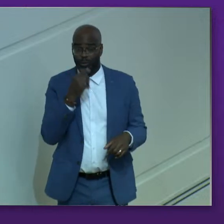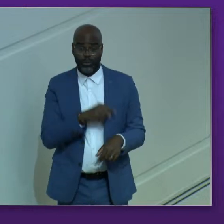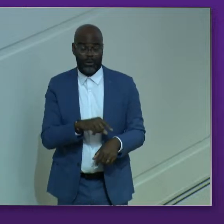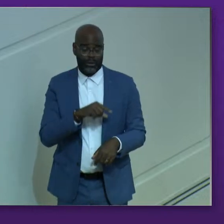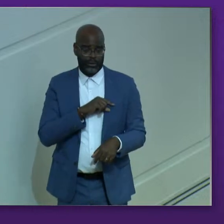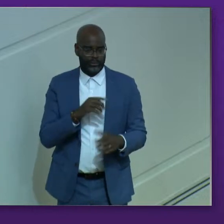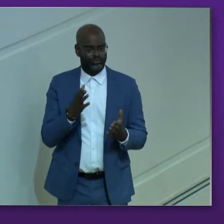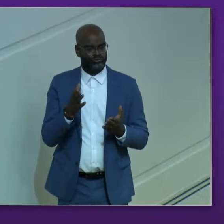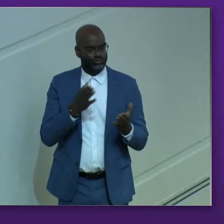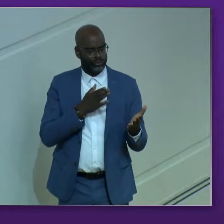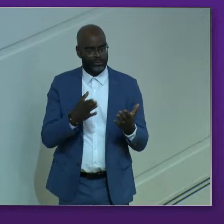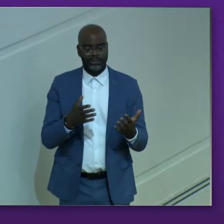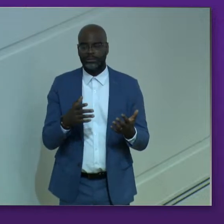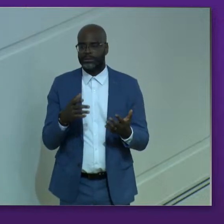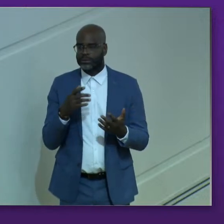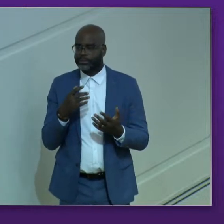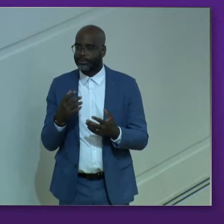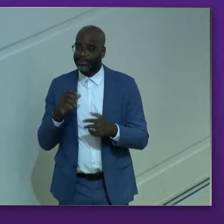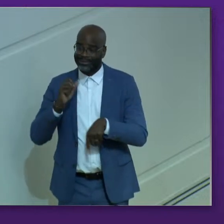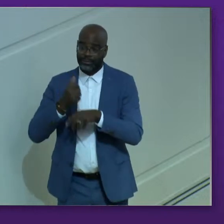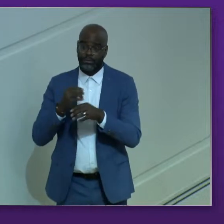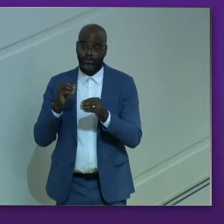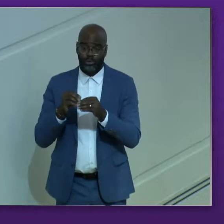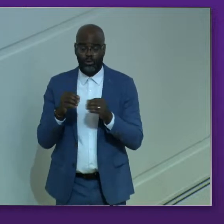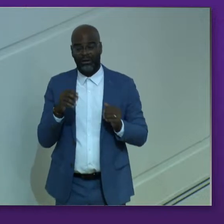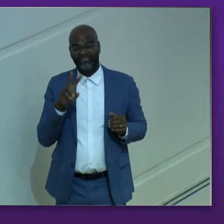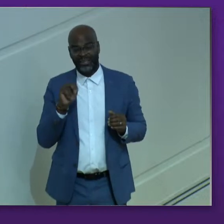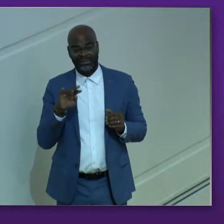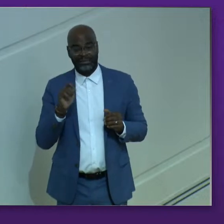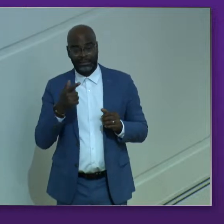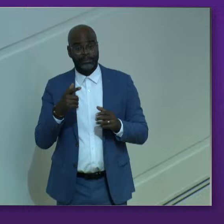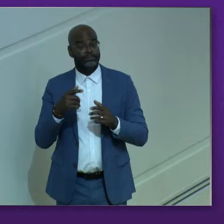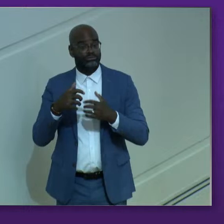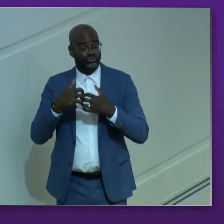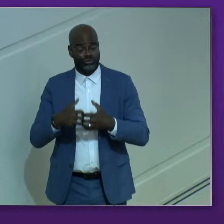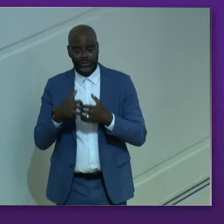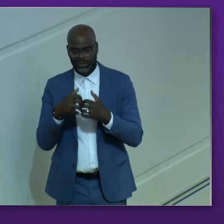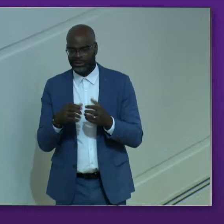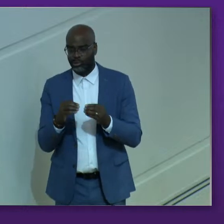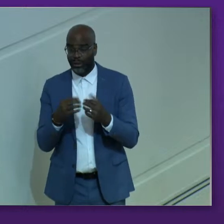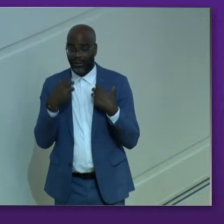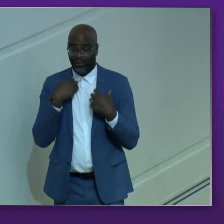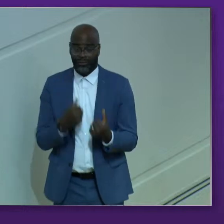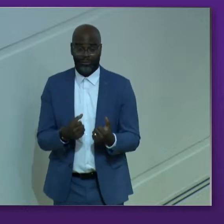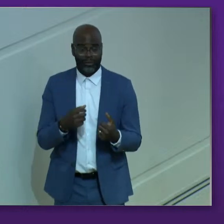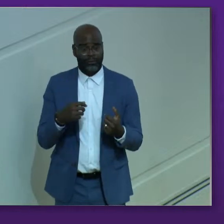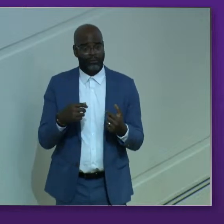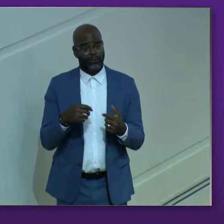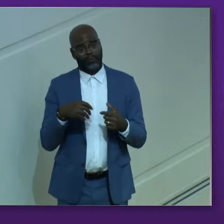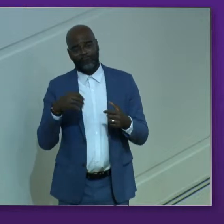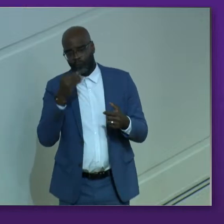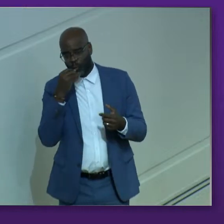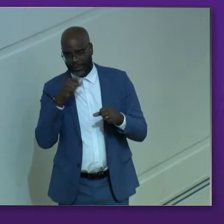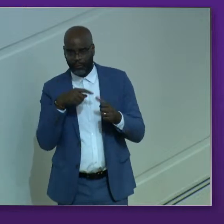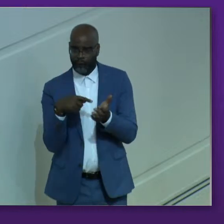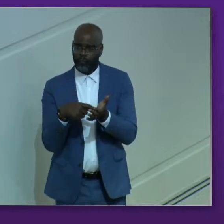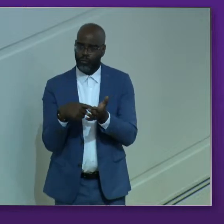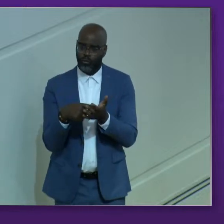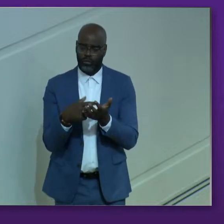PEOPLE. GOVERNANCE AND VARIOUS STUDENT